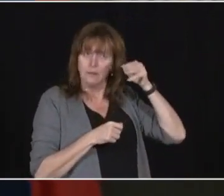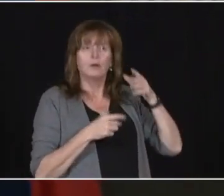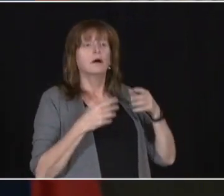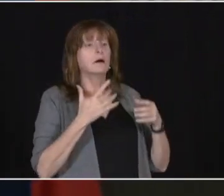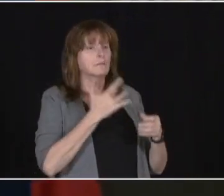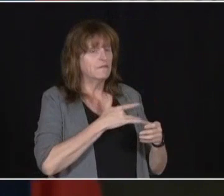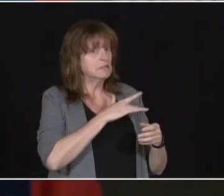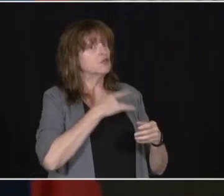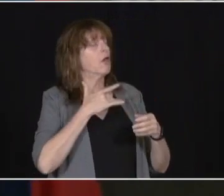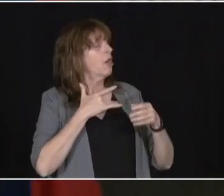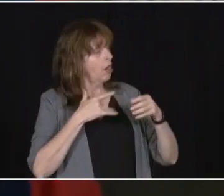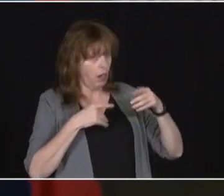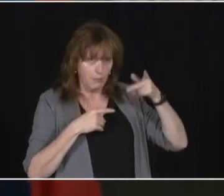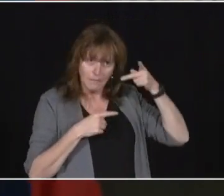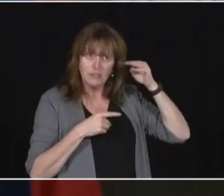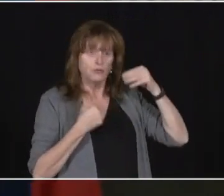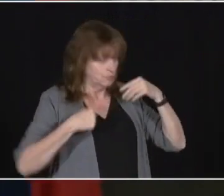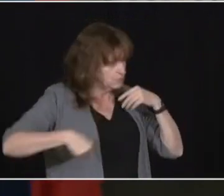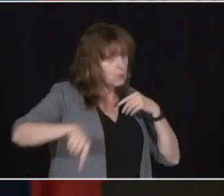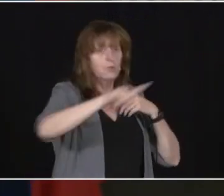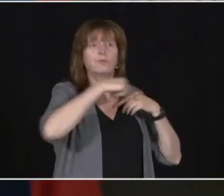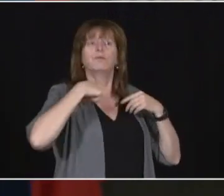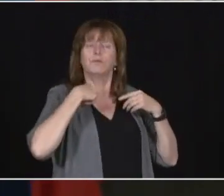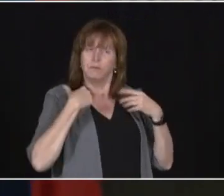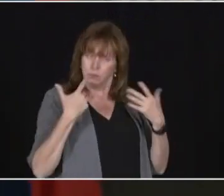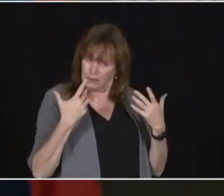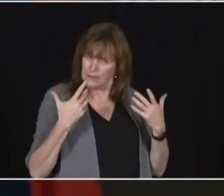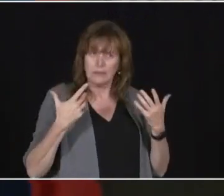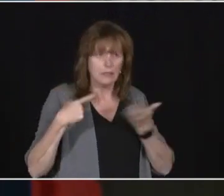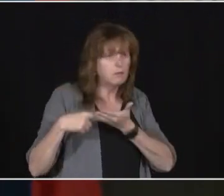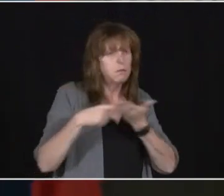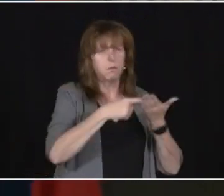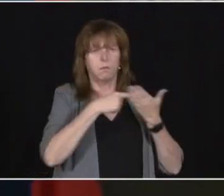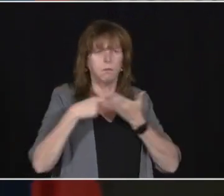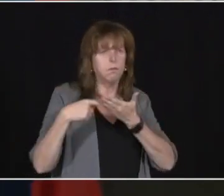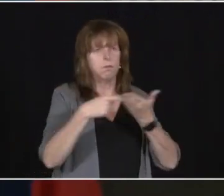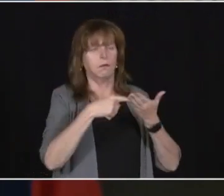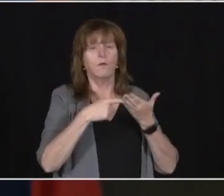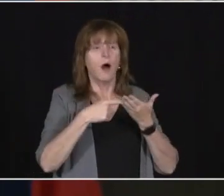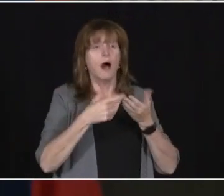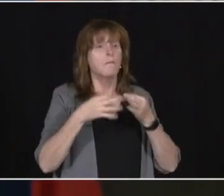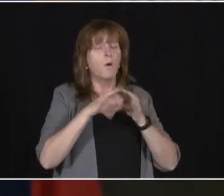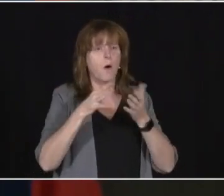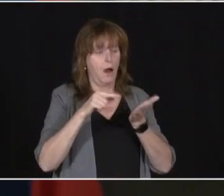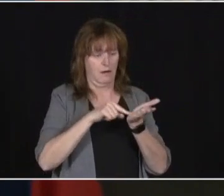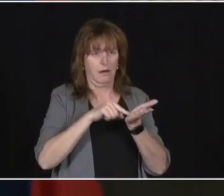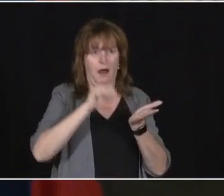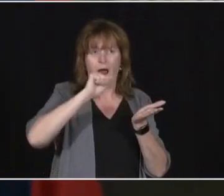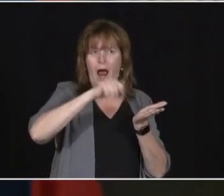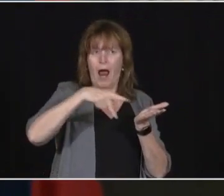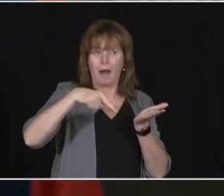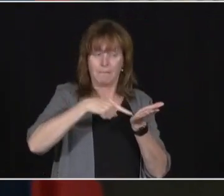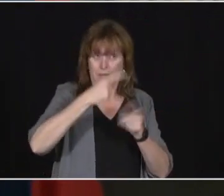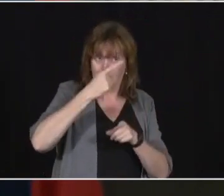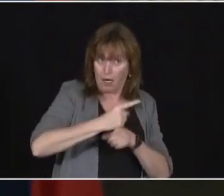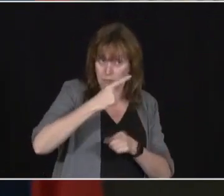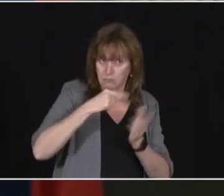It's so important to have the proper app, making sure that we do contact tracing and tracking. Another thing that's really important